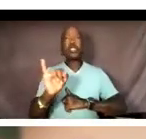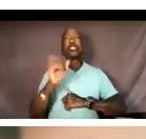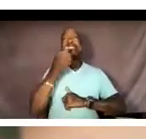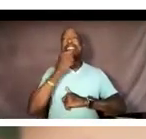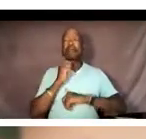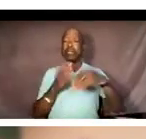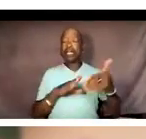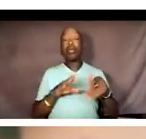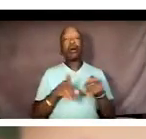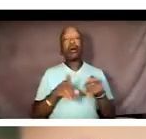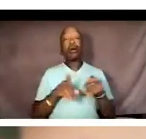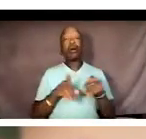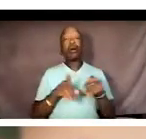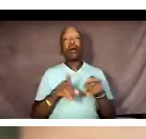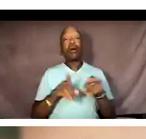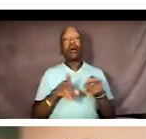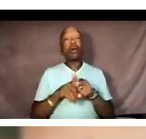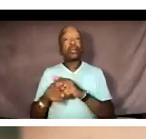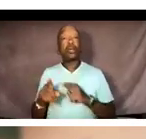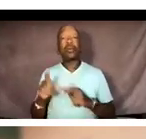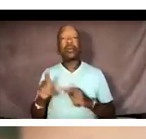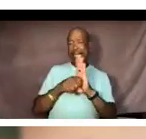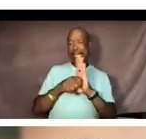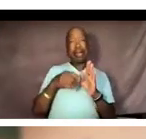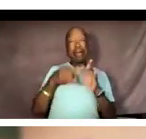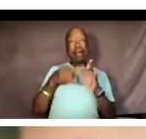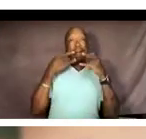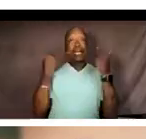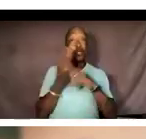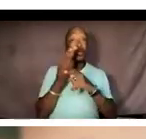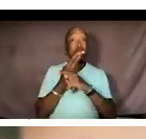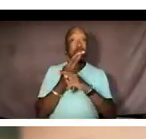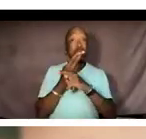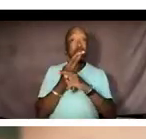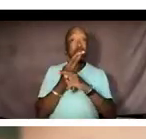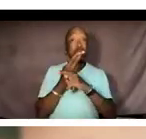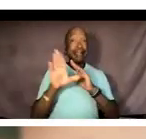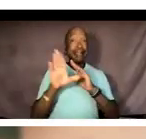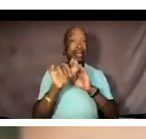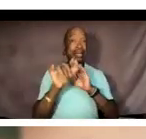masking is only used by quote unquote criminals to hide their identities we need to protect mask